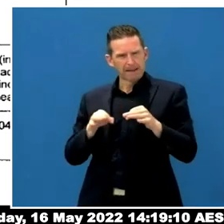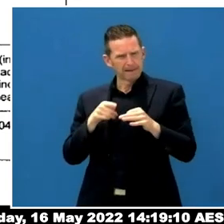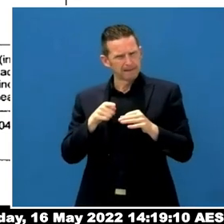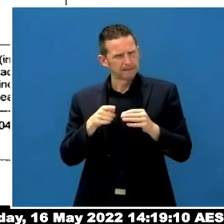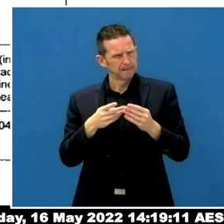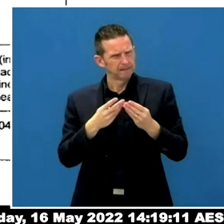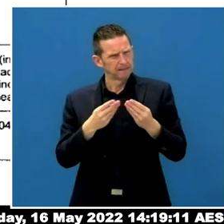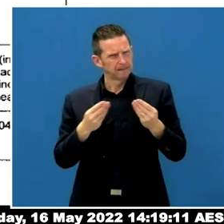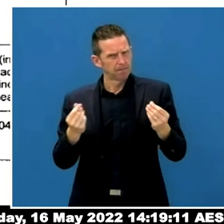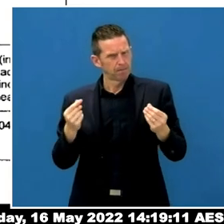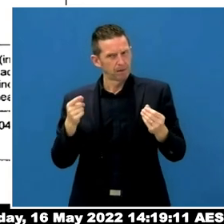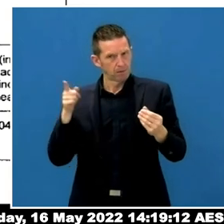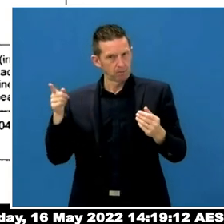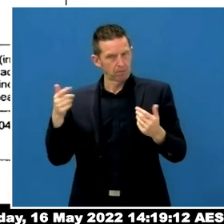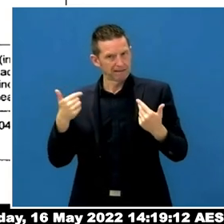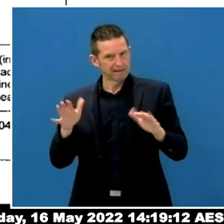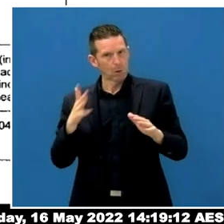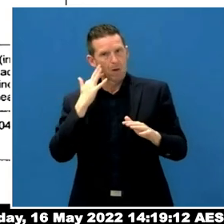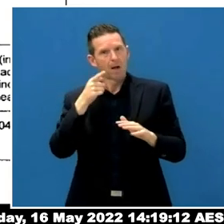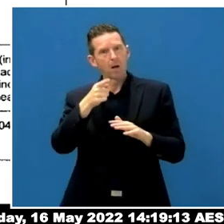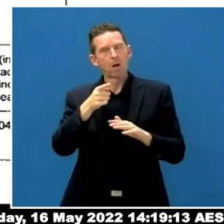during COVID, is that right? Is that a particular example? LILLY: That's correct.